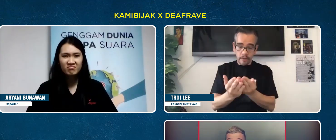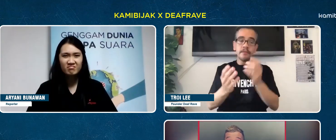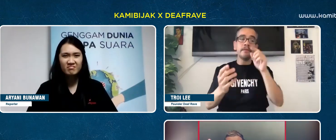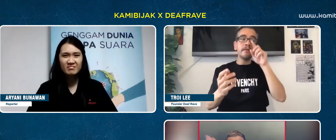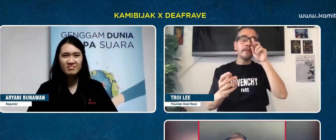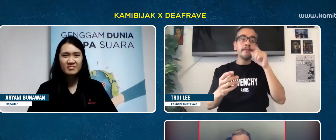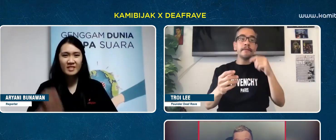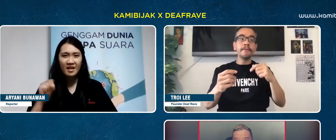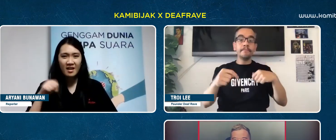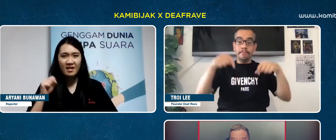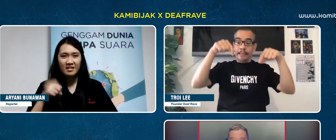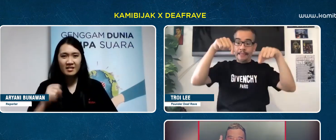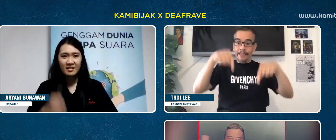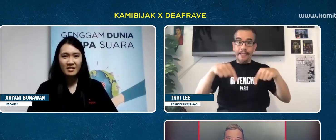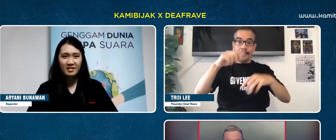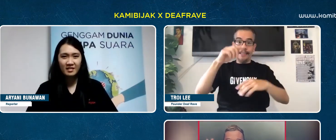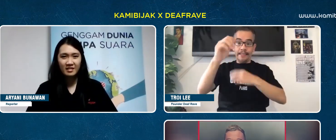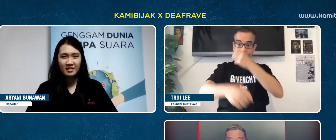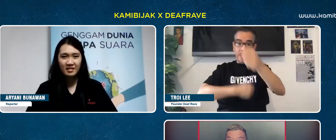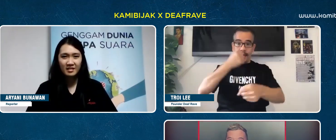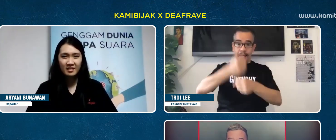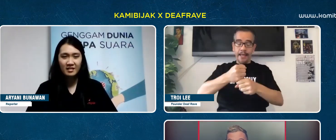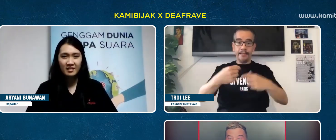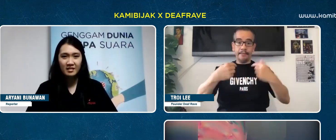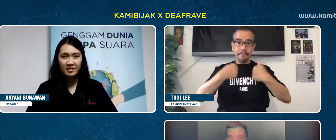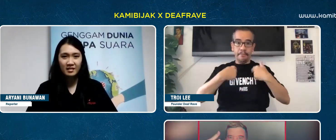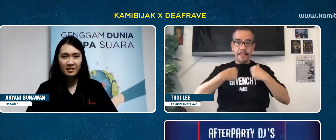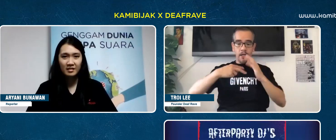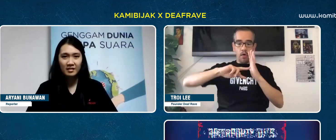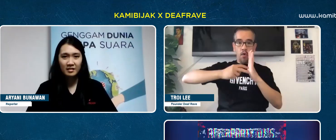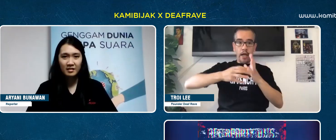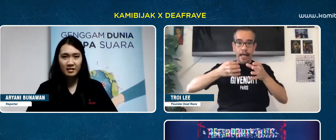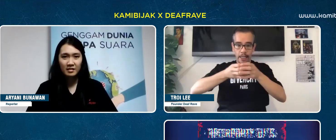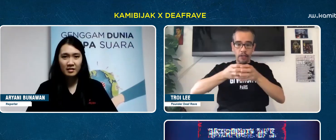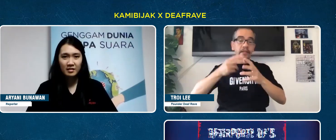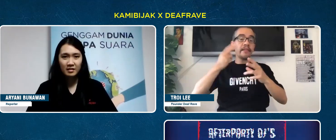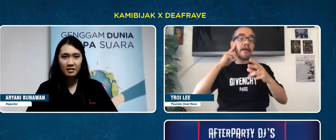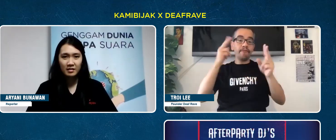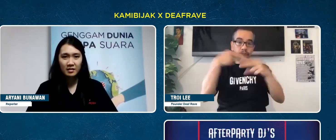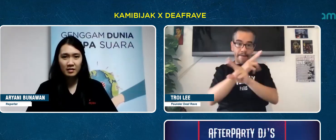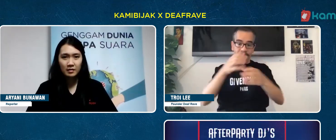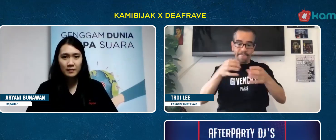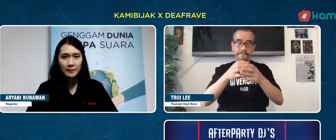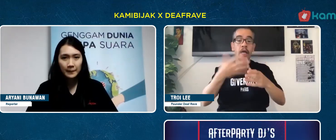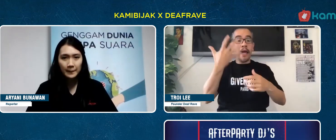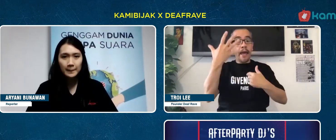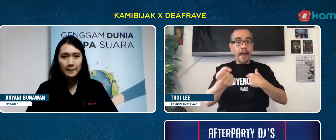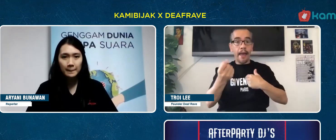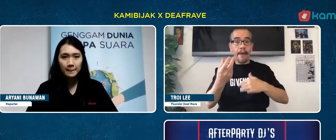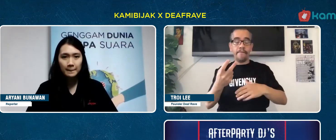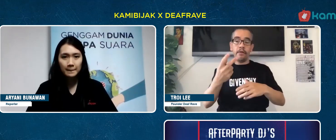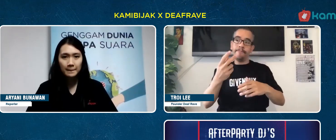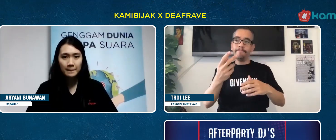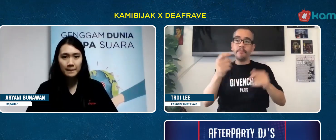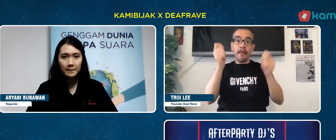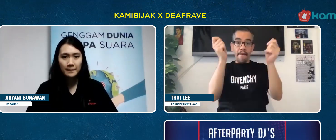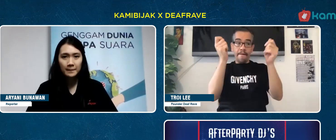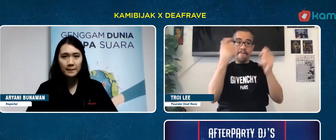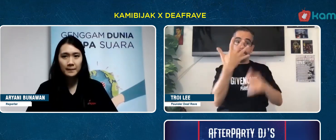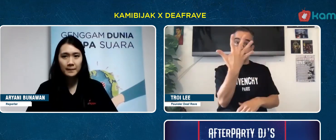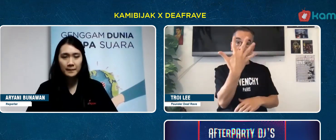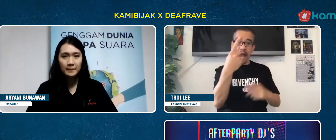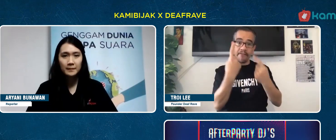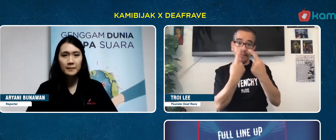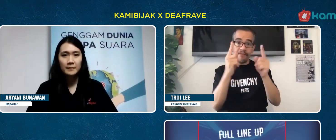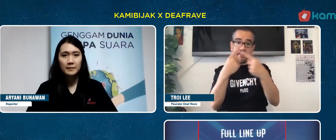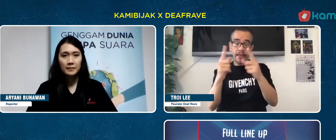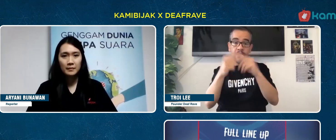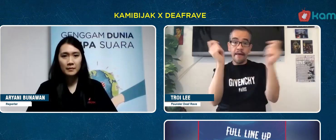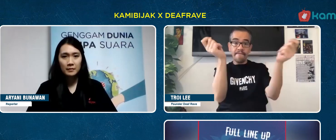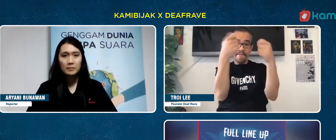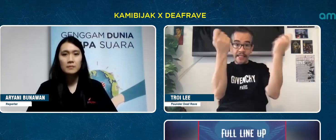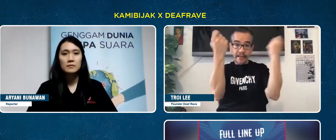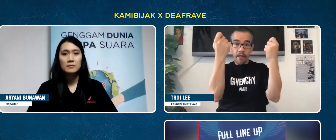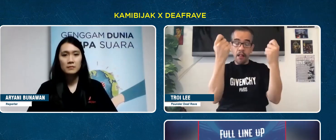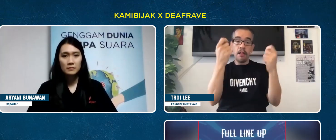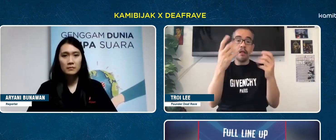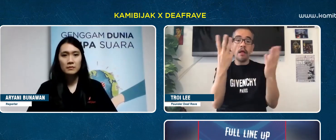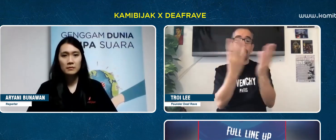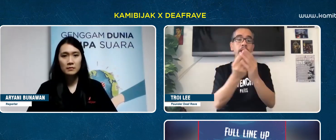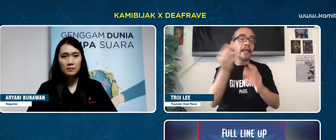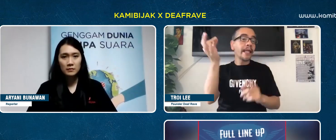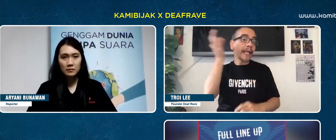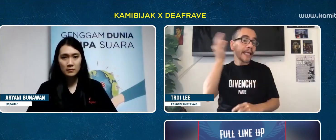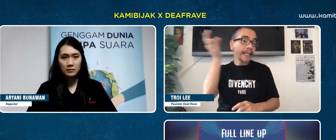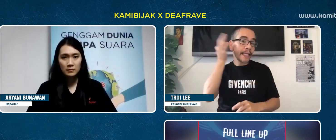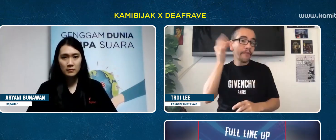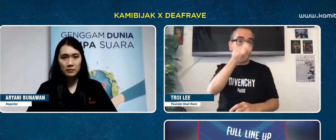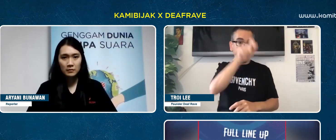Now this year Deaf Rave has 5 different kinds of festivals the collaborations with hearing people.